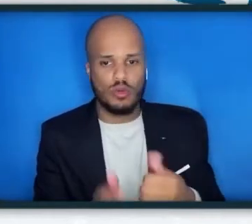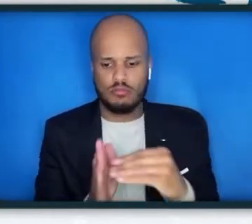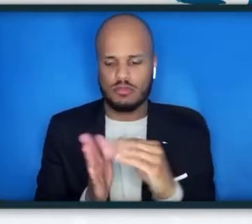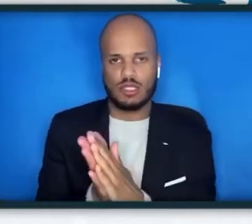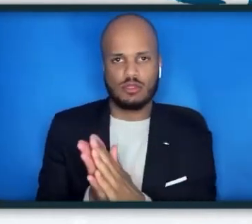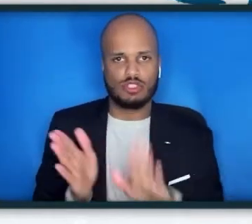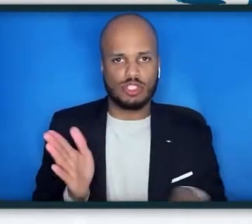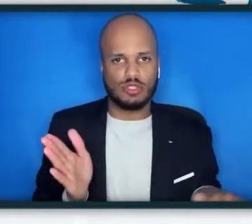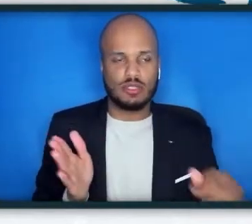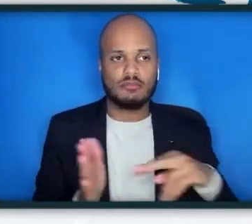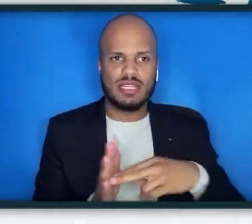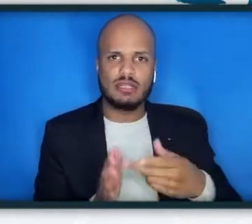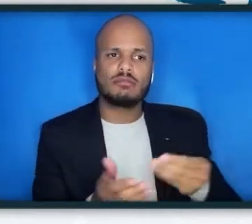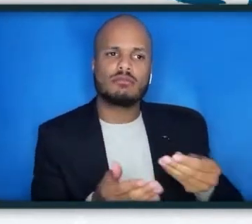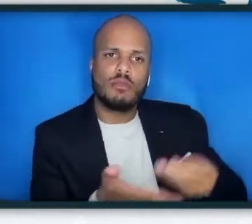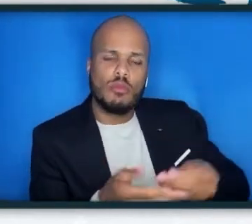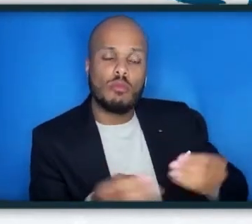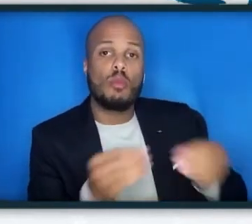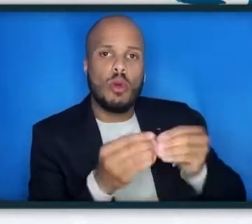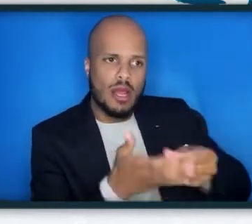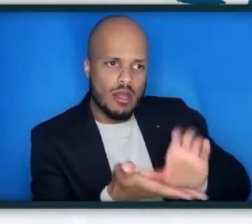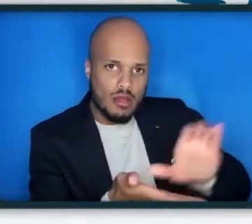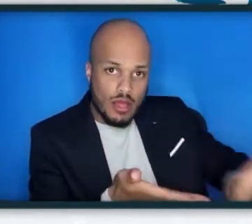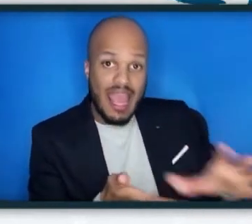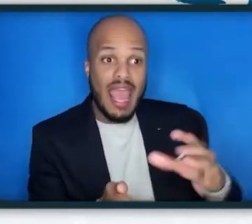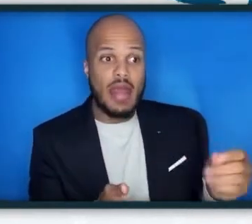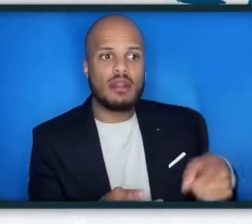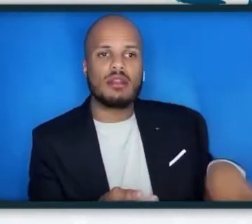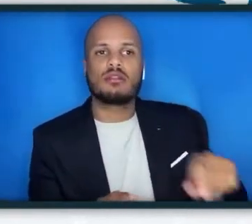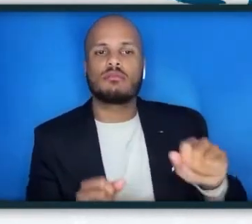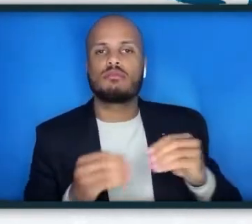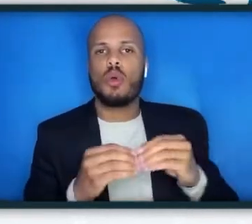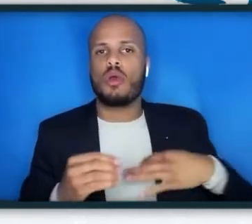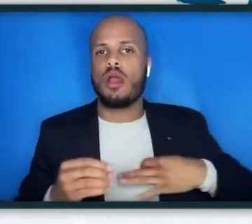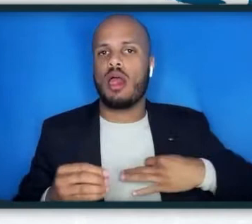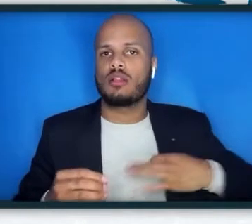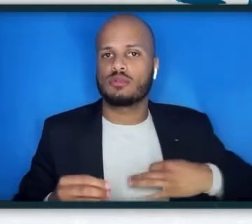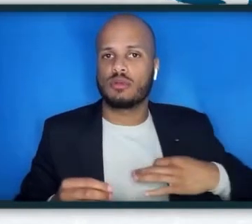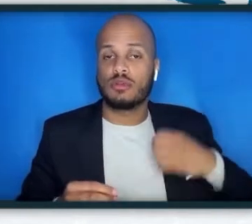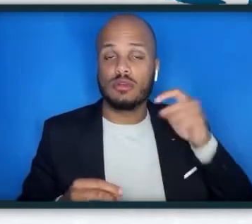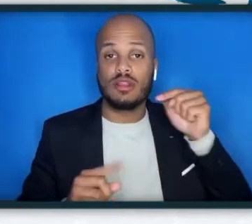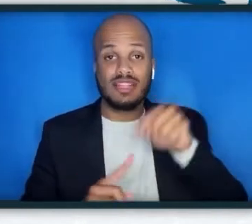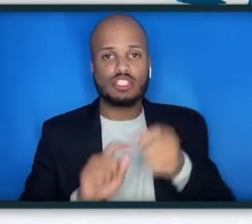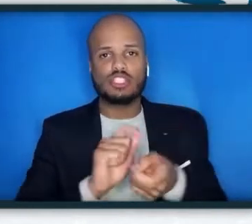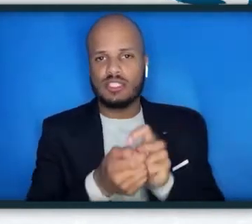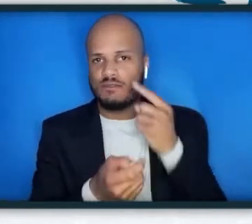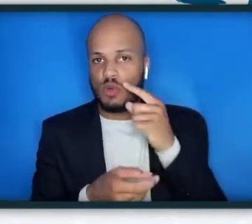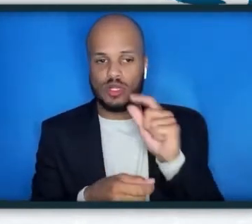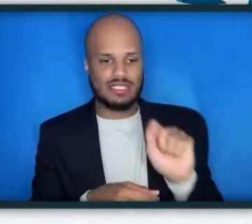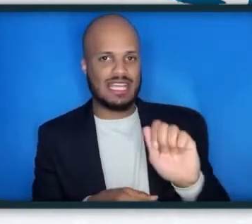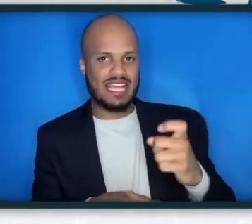And it also makes more workers eligible for the credit. These changes are also for tax year 2021.